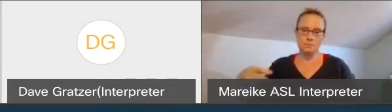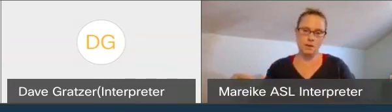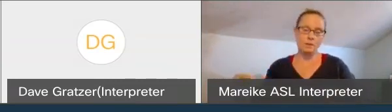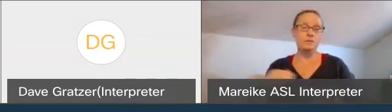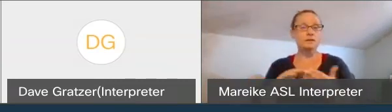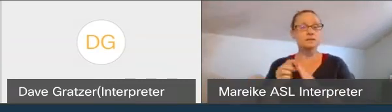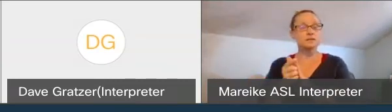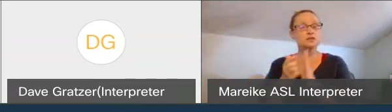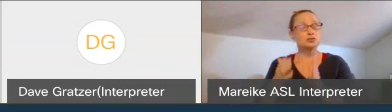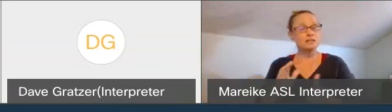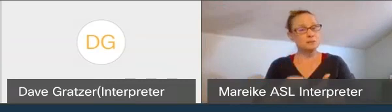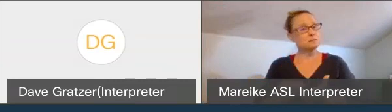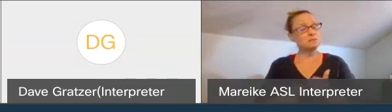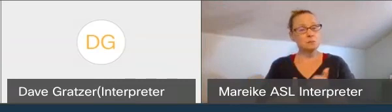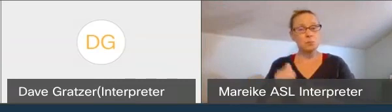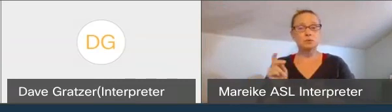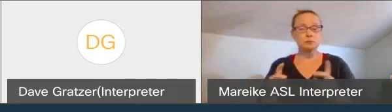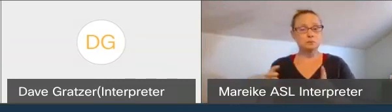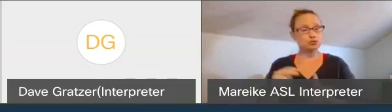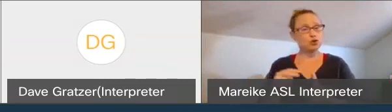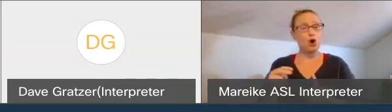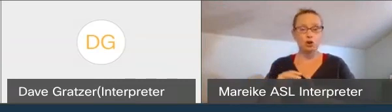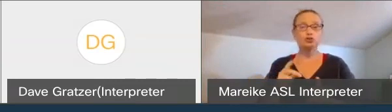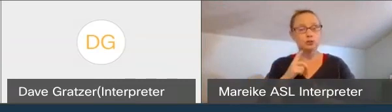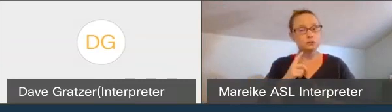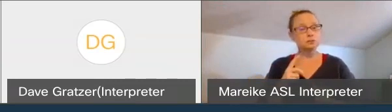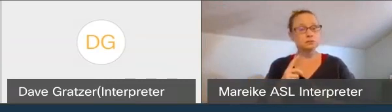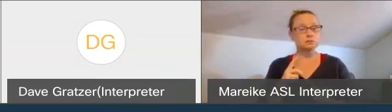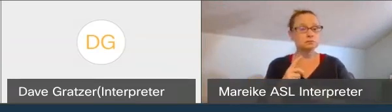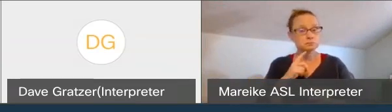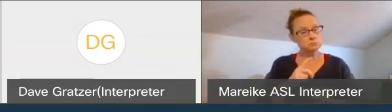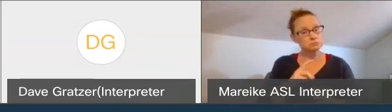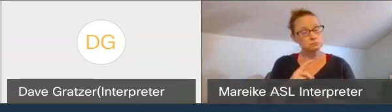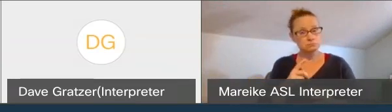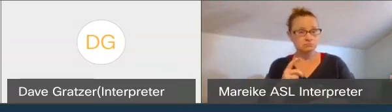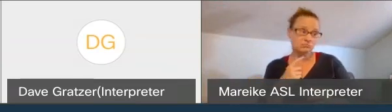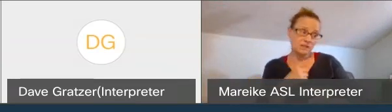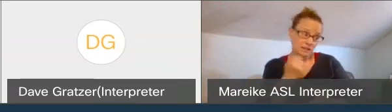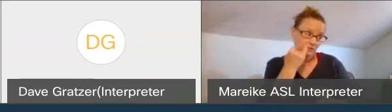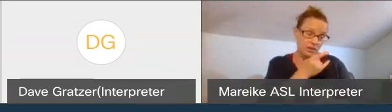the majority of the individual's charges, such as 29 out of 30 warrants, if they choose to plead guilty and enter MAAP.